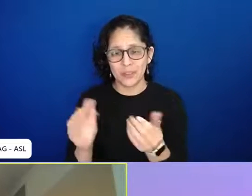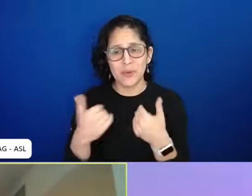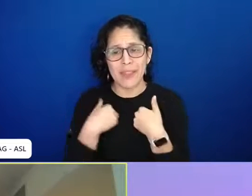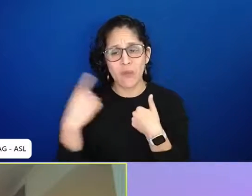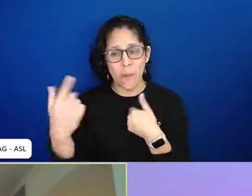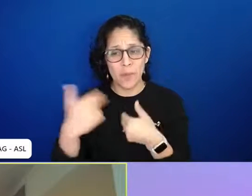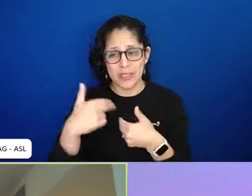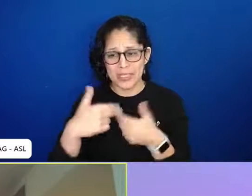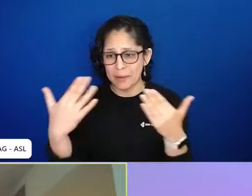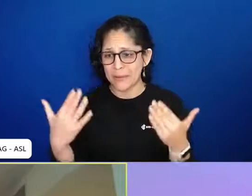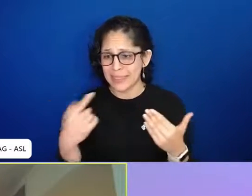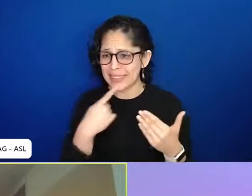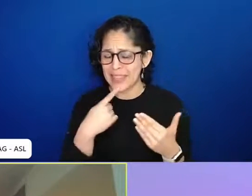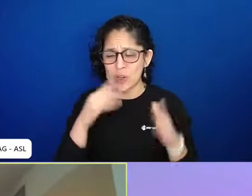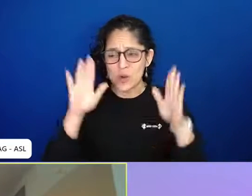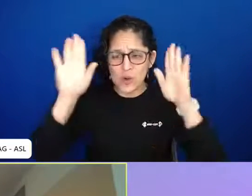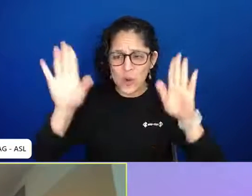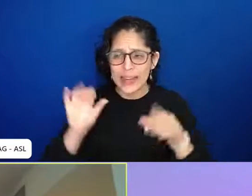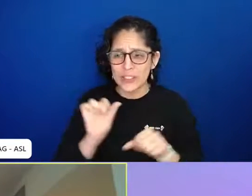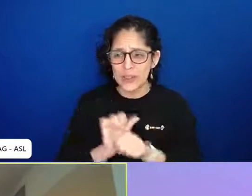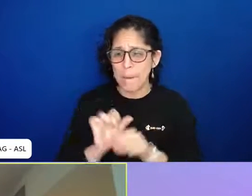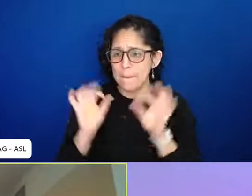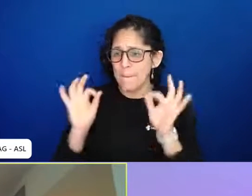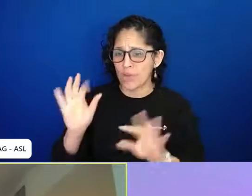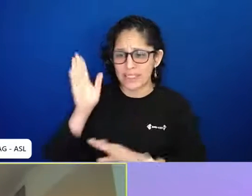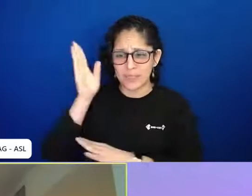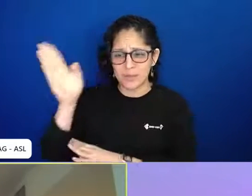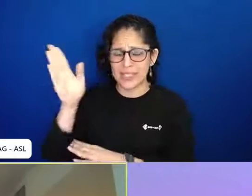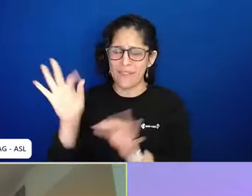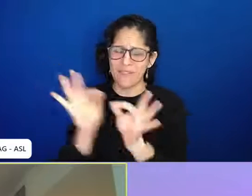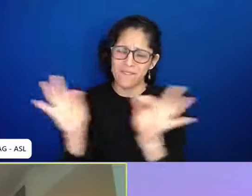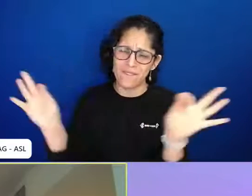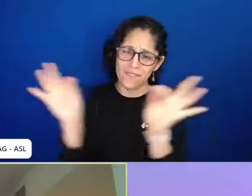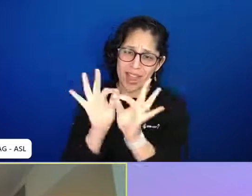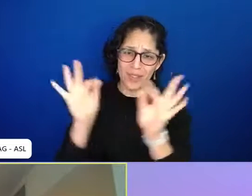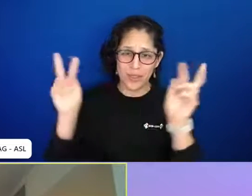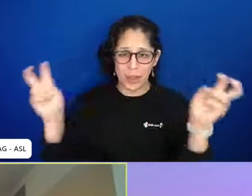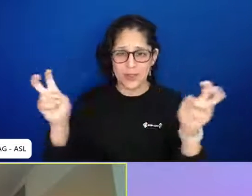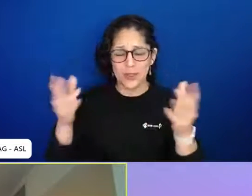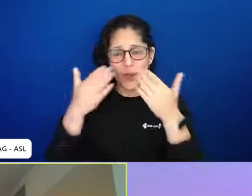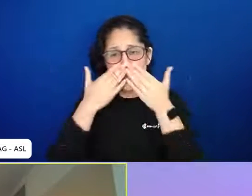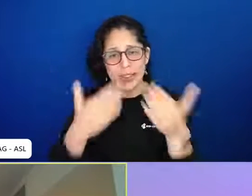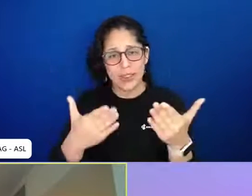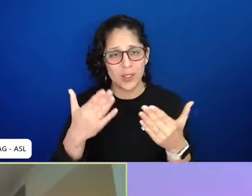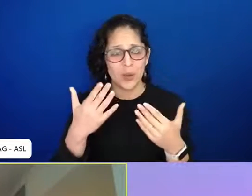much we are at time so we do need to wrap up I do want to share last comment, we do have our participant who